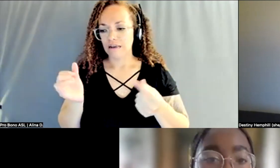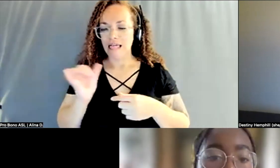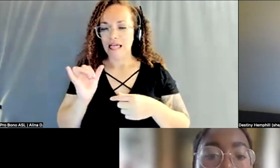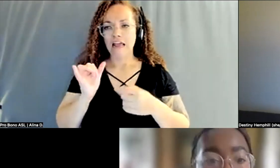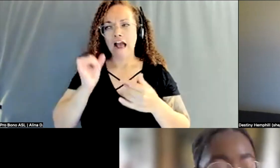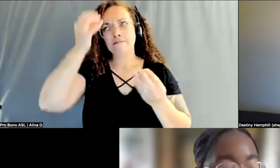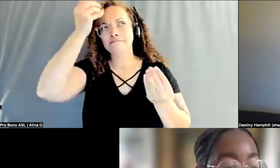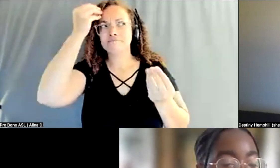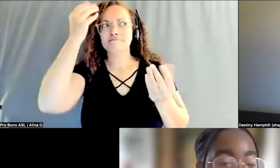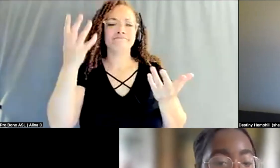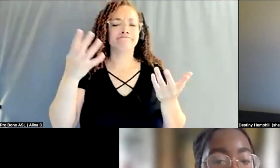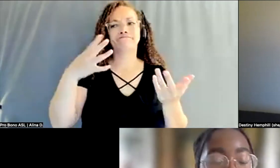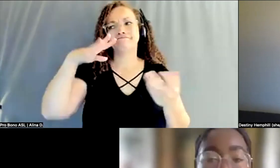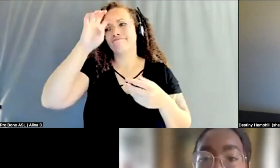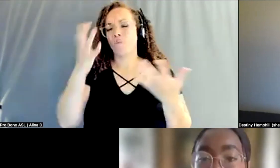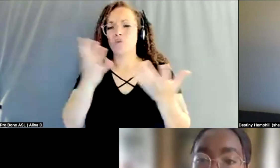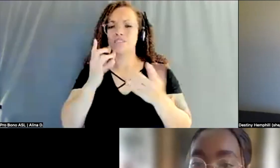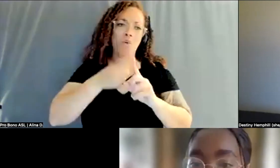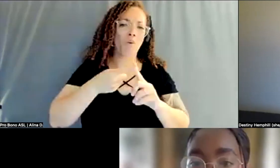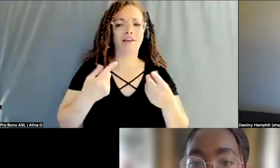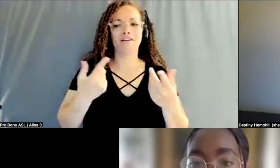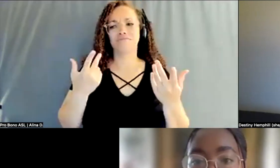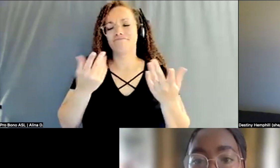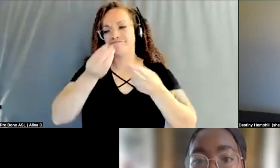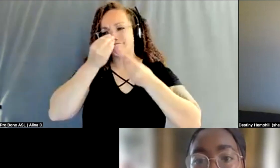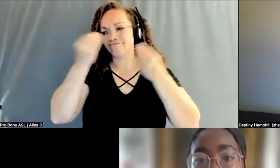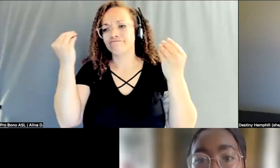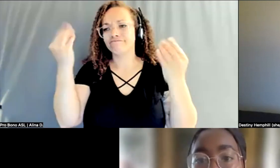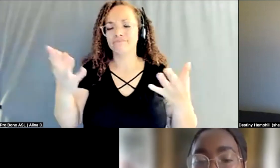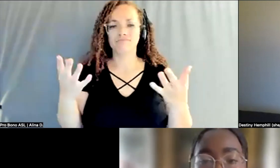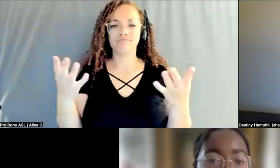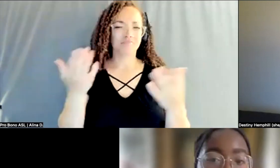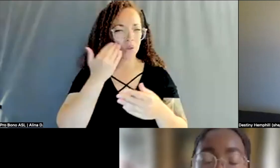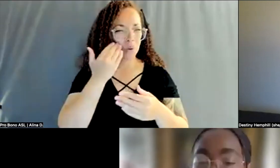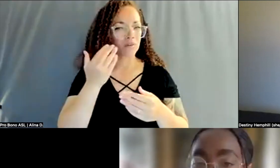But then you know, we get outside and like they're putting their hands in the dirt,